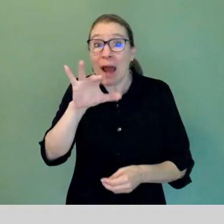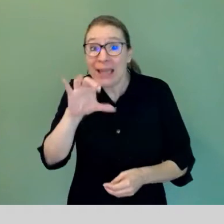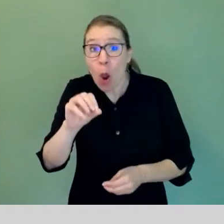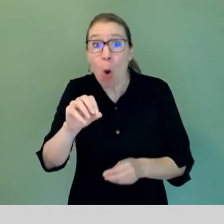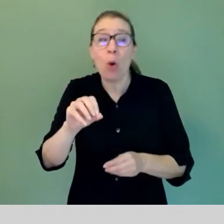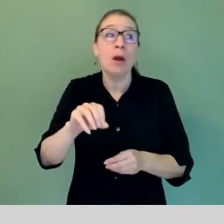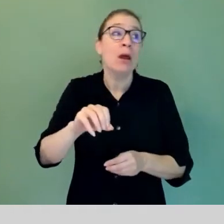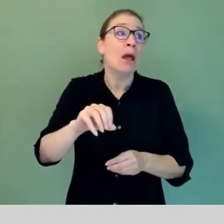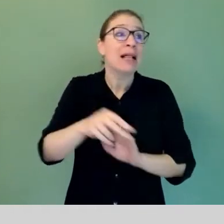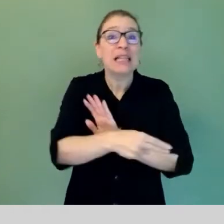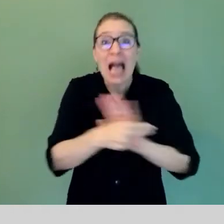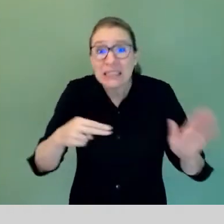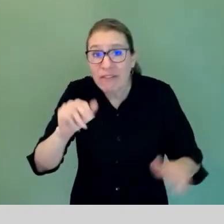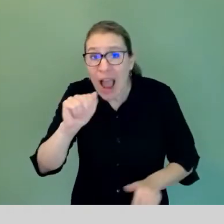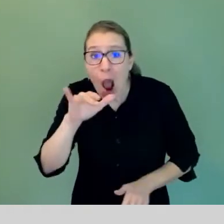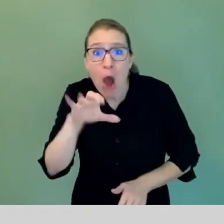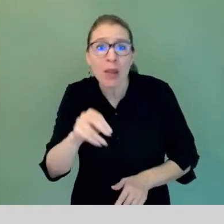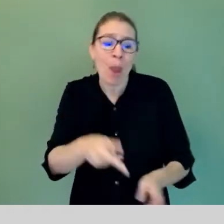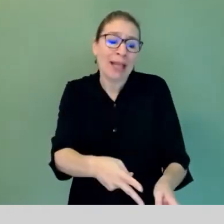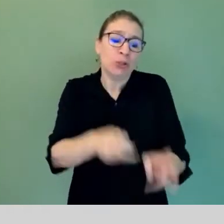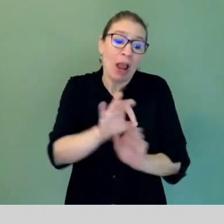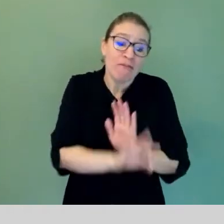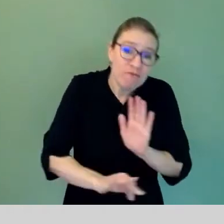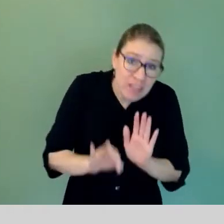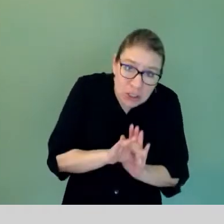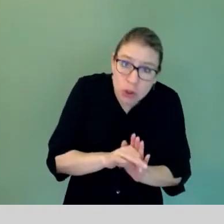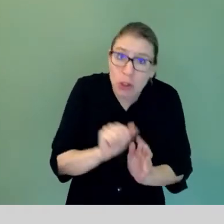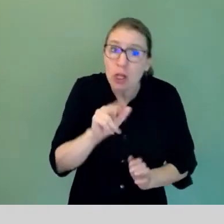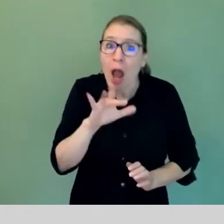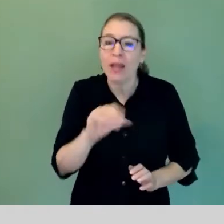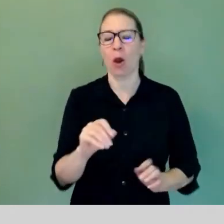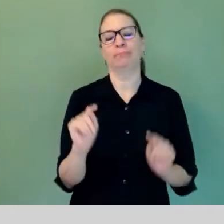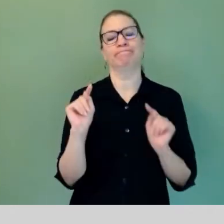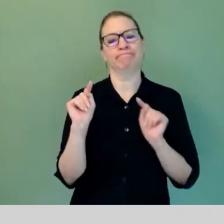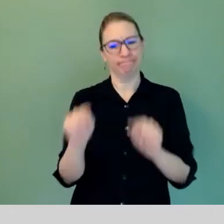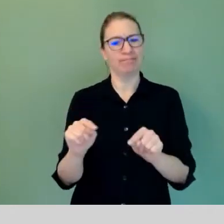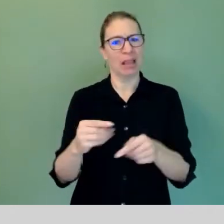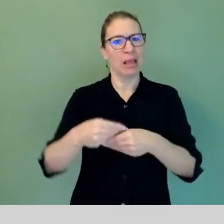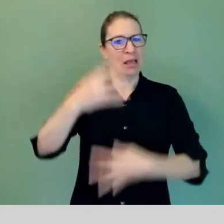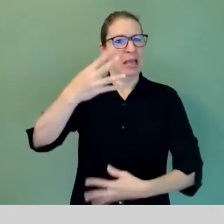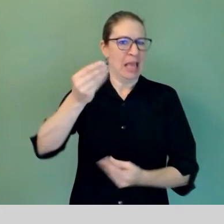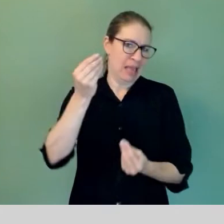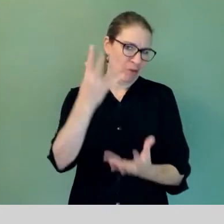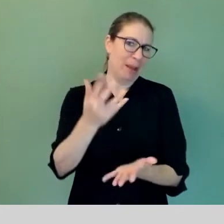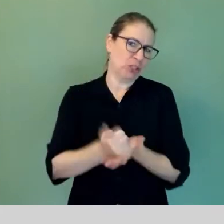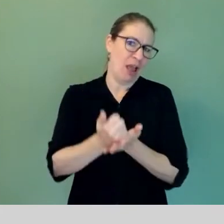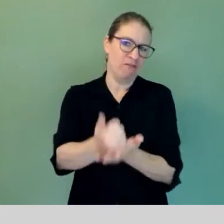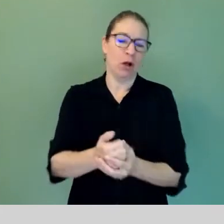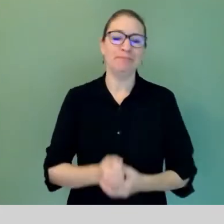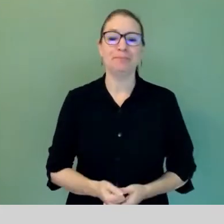classifying audio, extracting any features from audio. You know you will find this library useful.